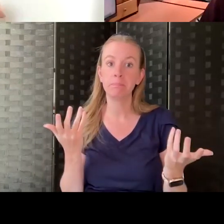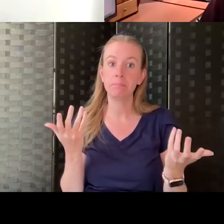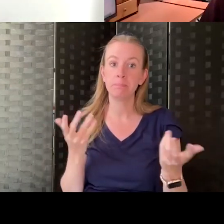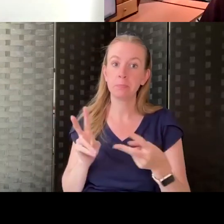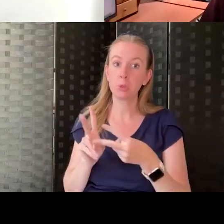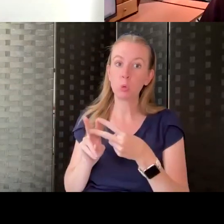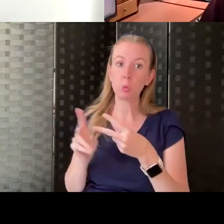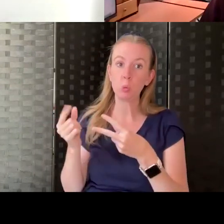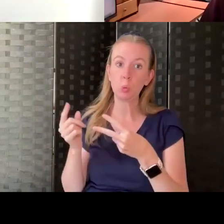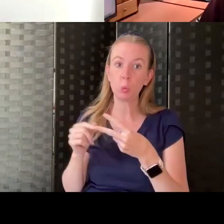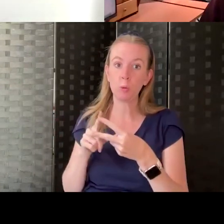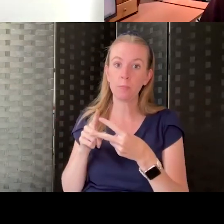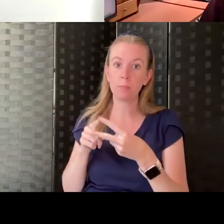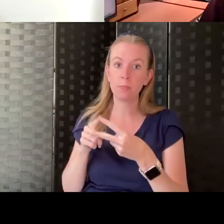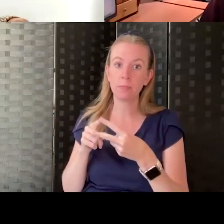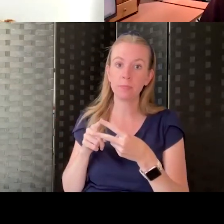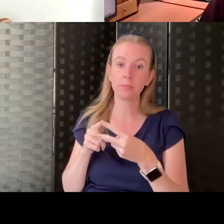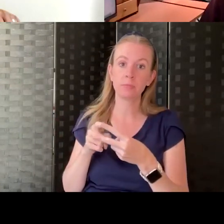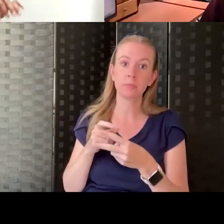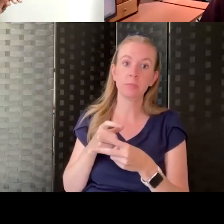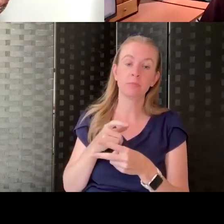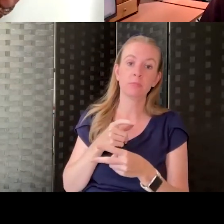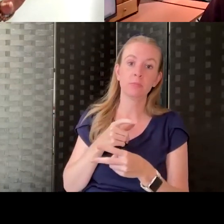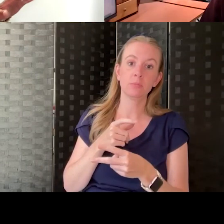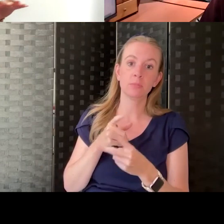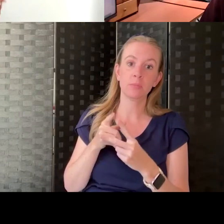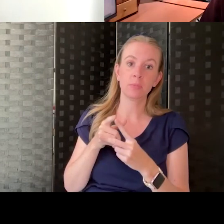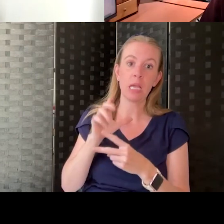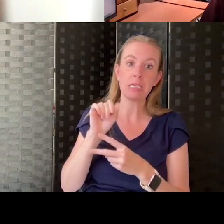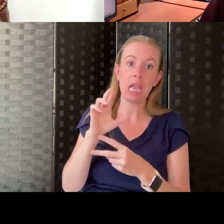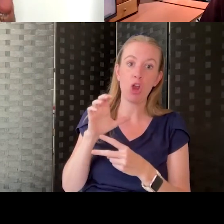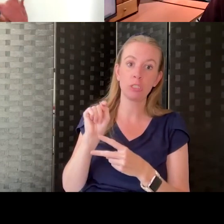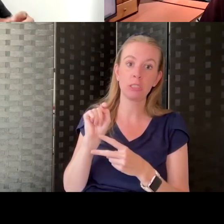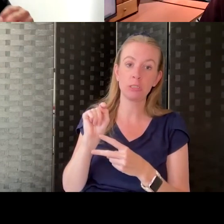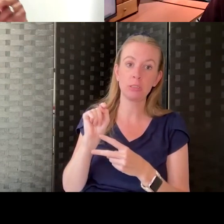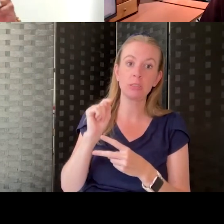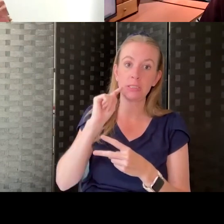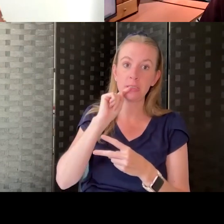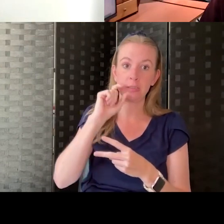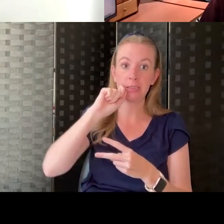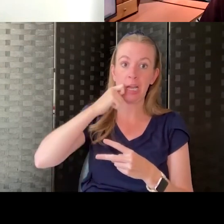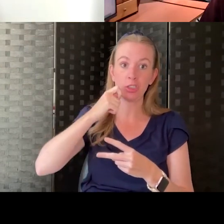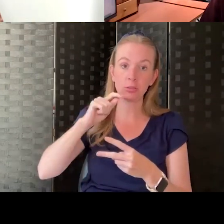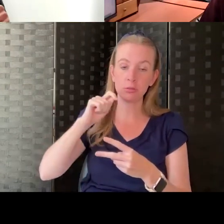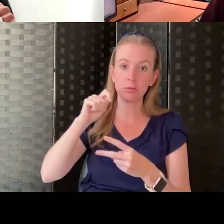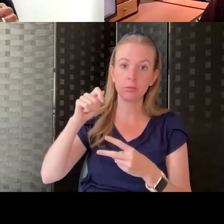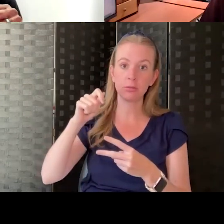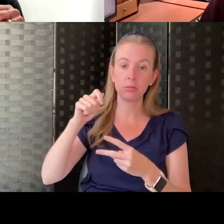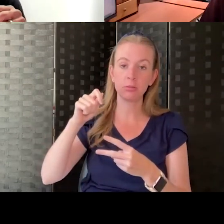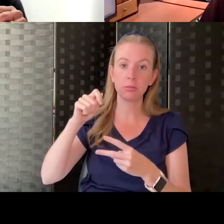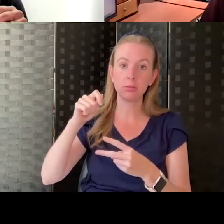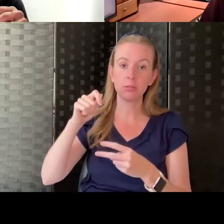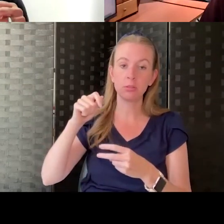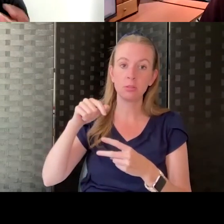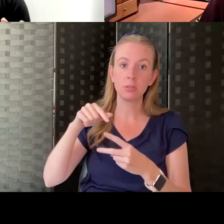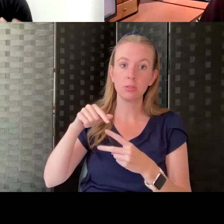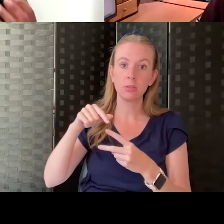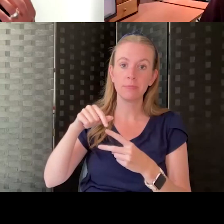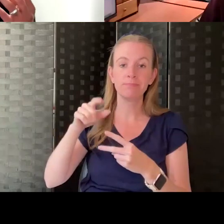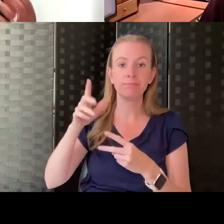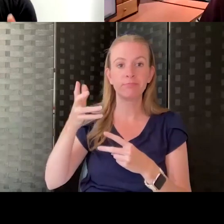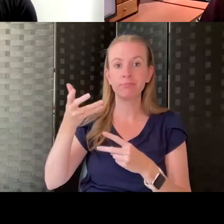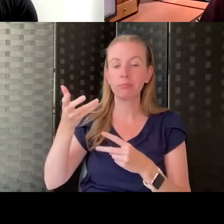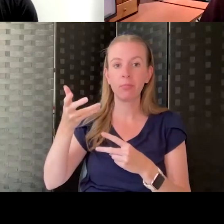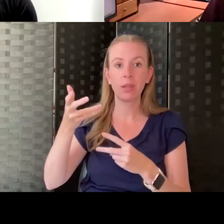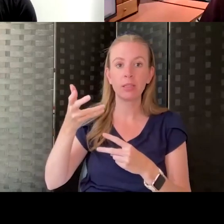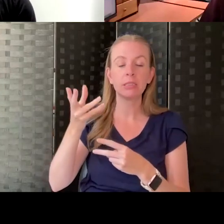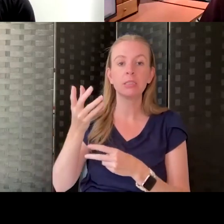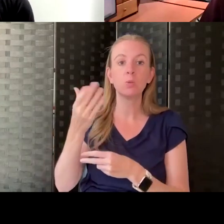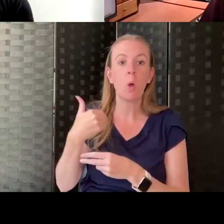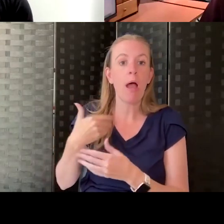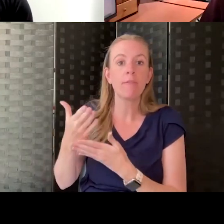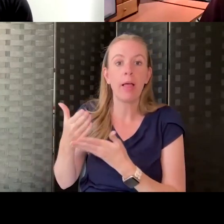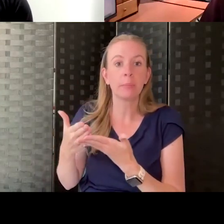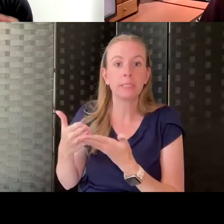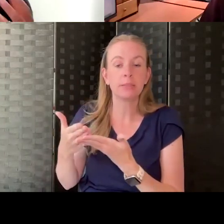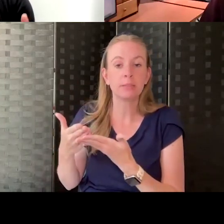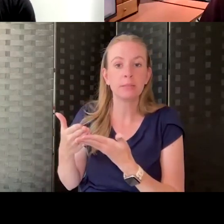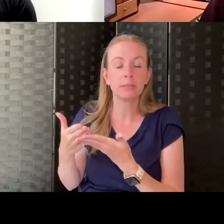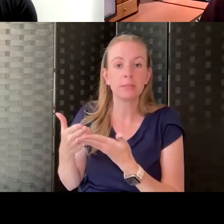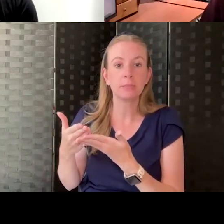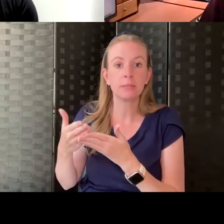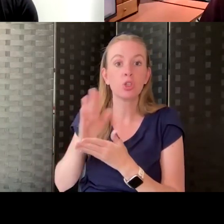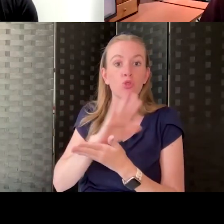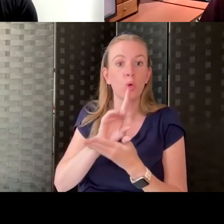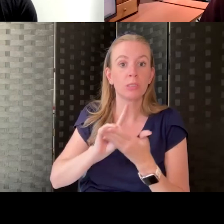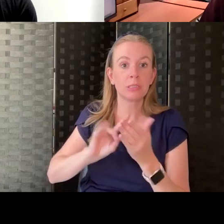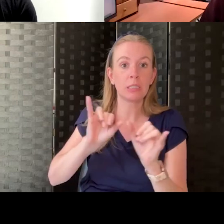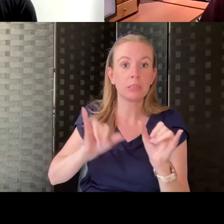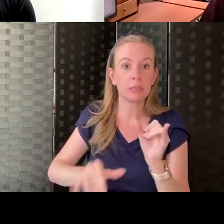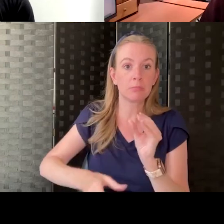take. Carrot or stick. Carrot -- the carrot is take an element, add it to your design system.